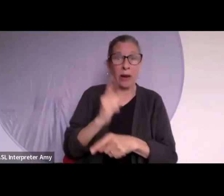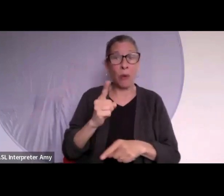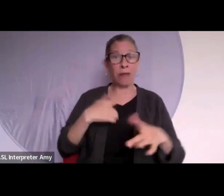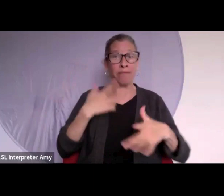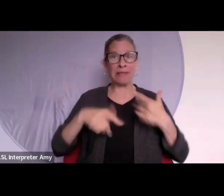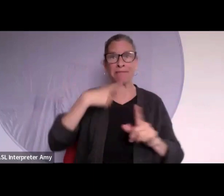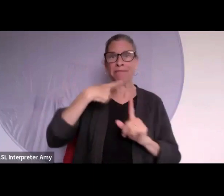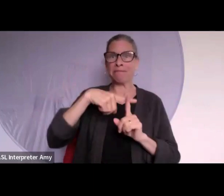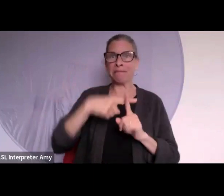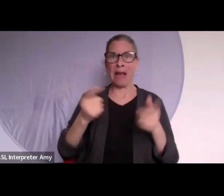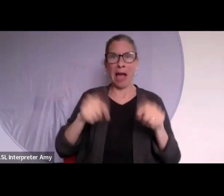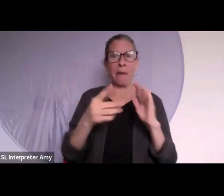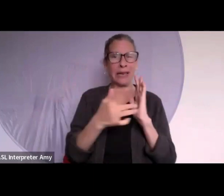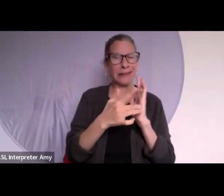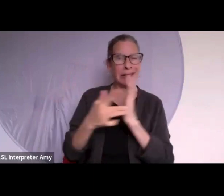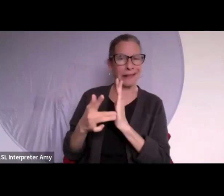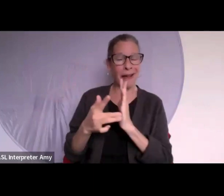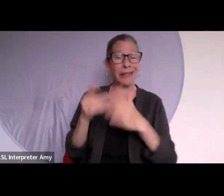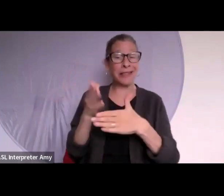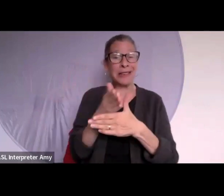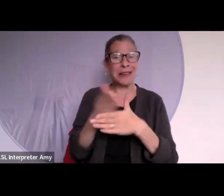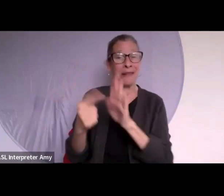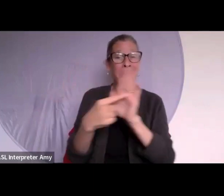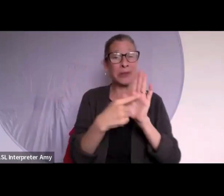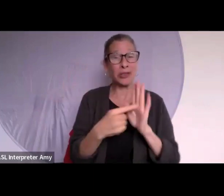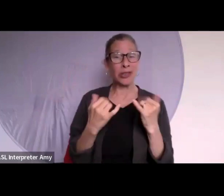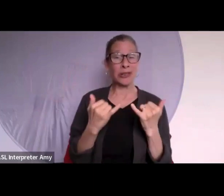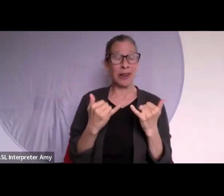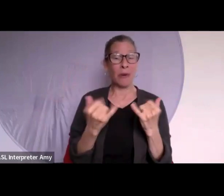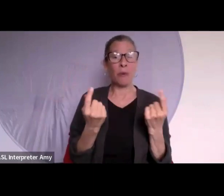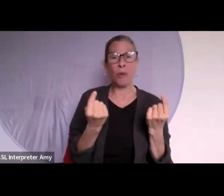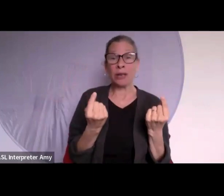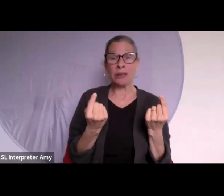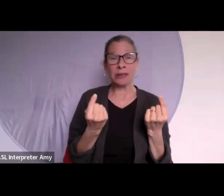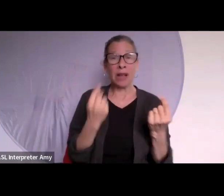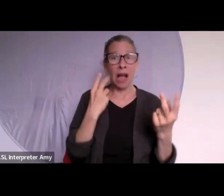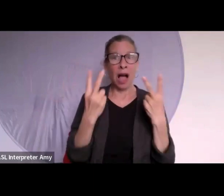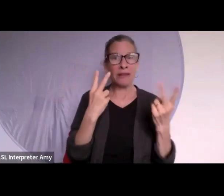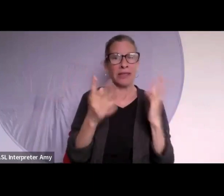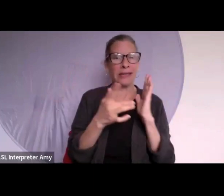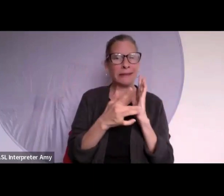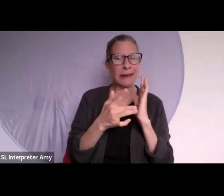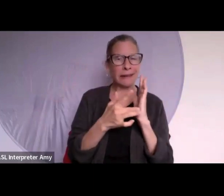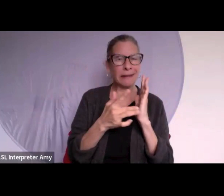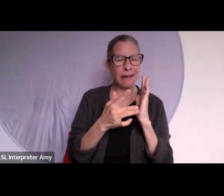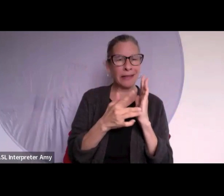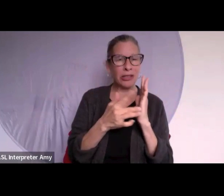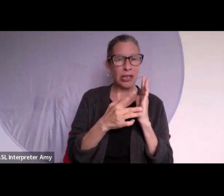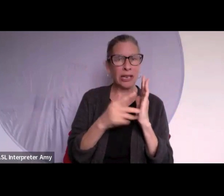technology that I'd love to share is that I've seen technology, I saw this on the news the other night that